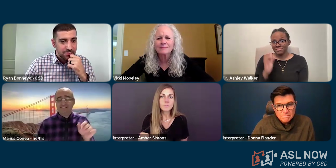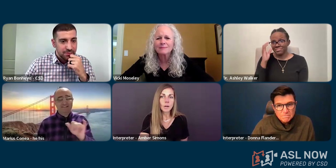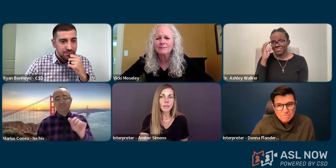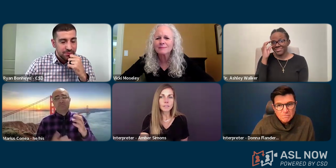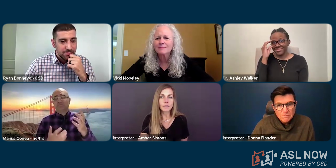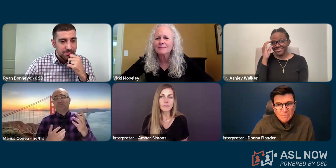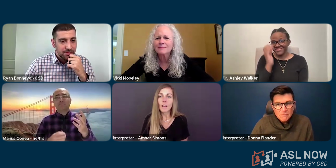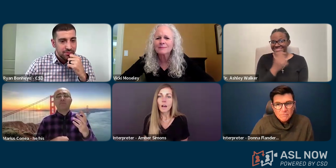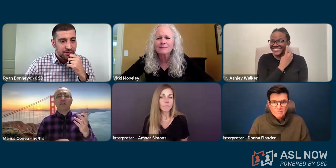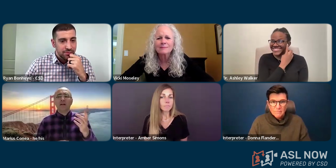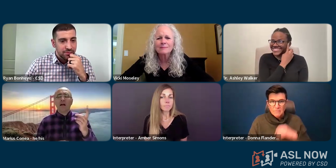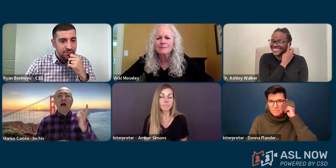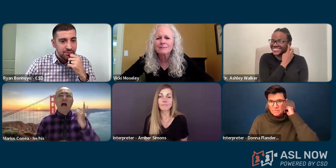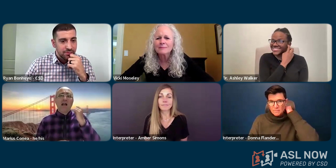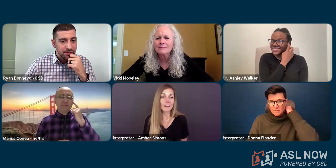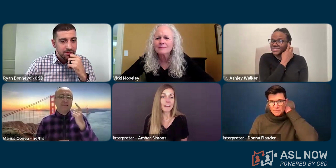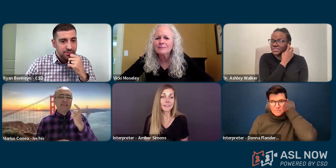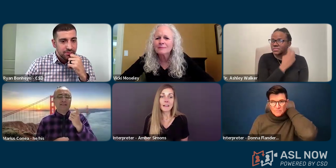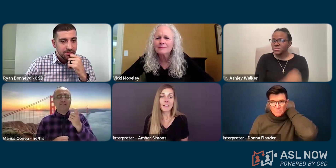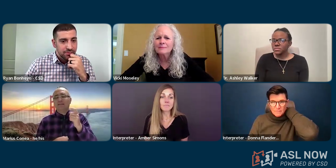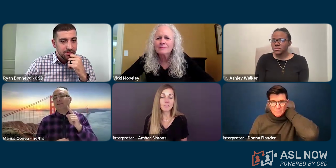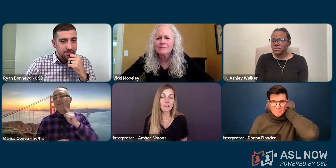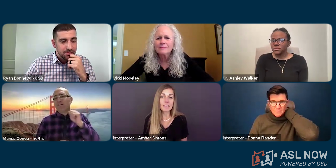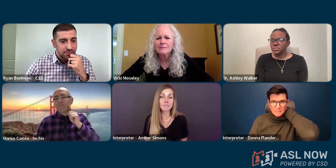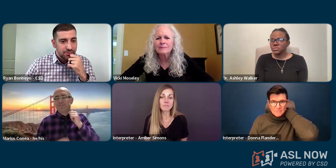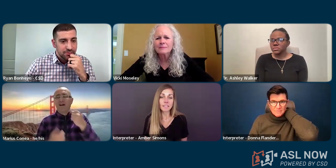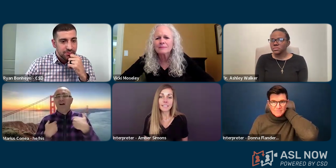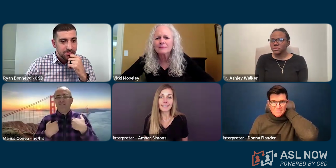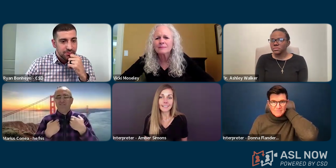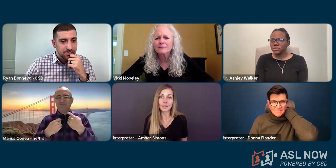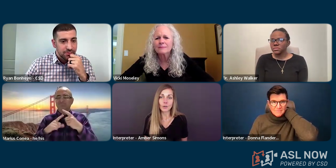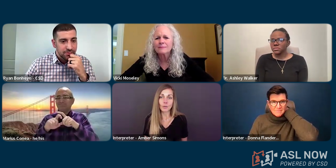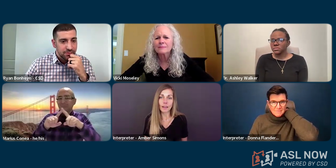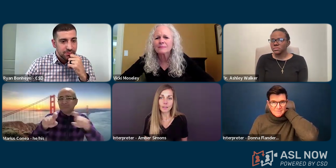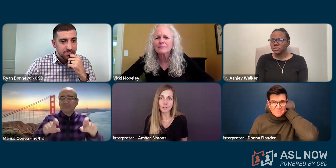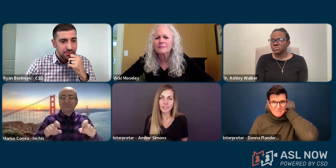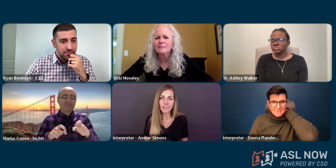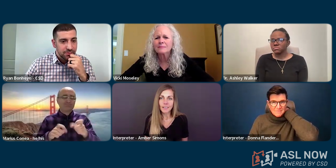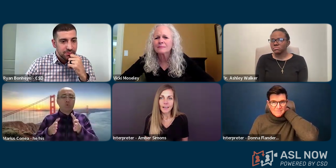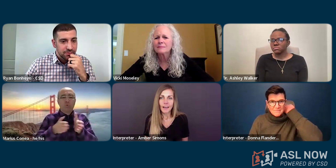Marius says, I second Vickie. I agree with Ashley.